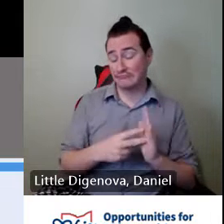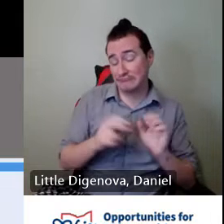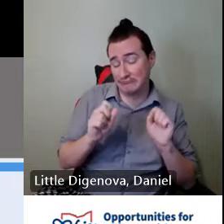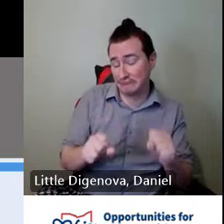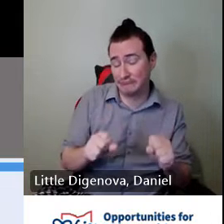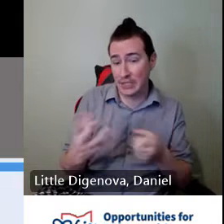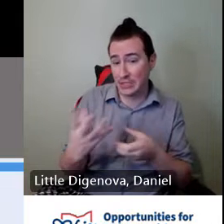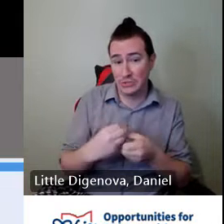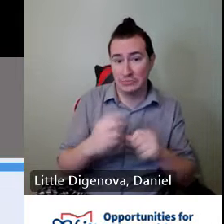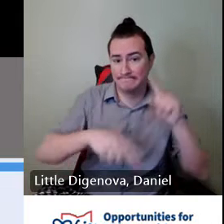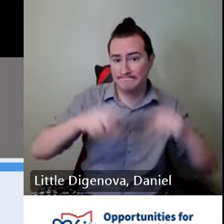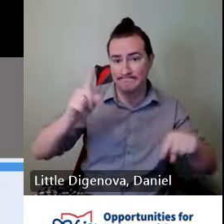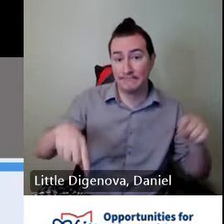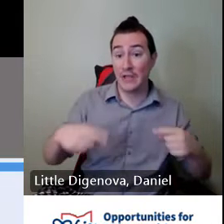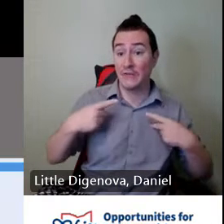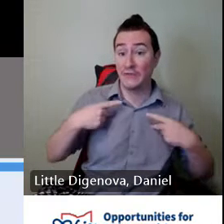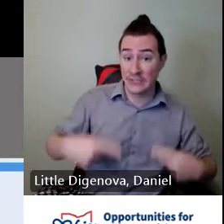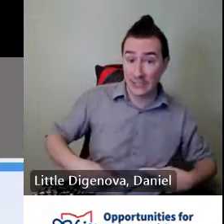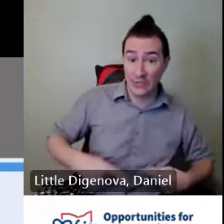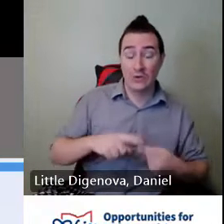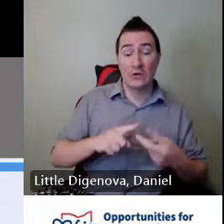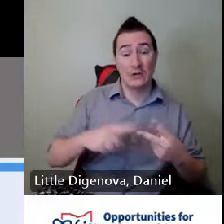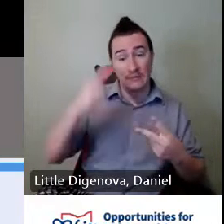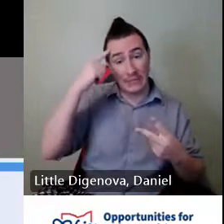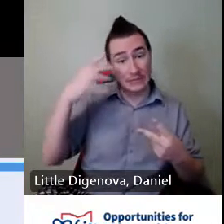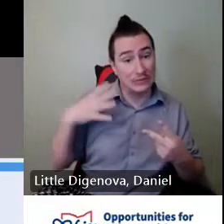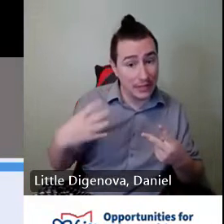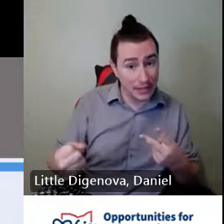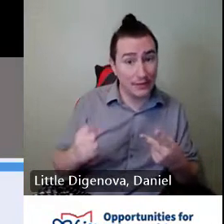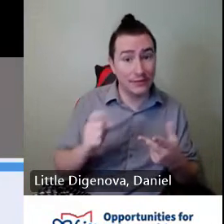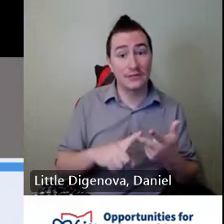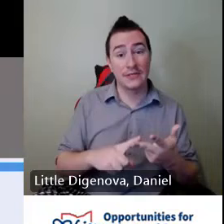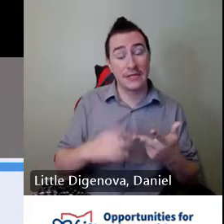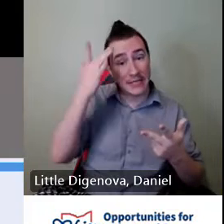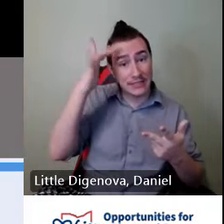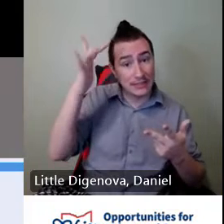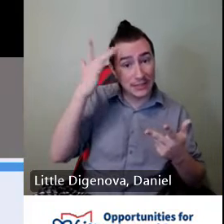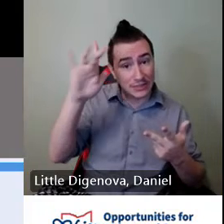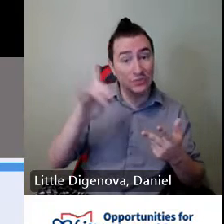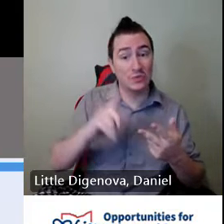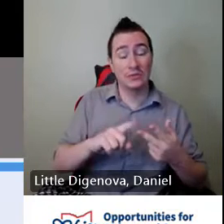from physical to mental health, intellectual, sensory or neurological in nature.